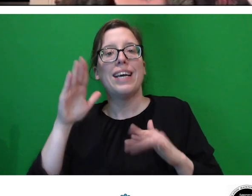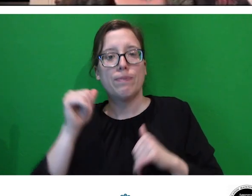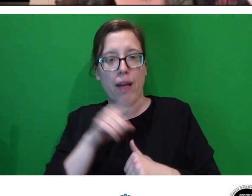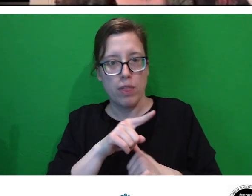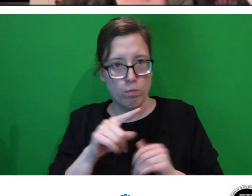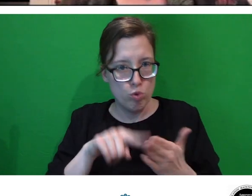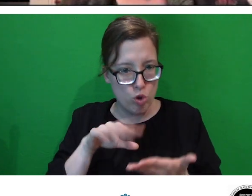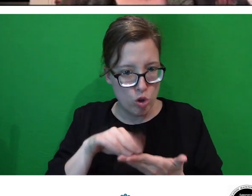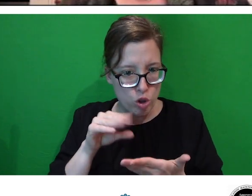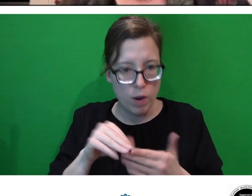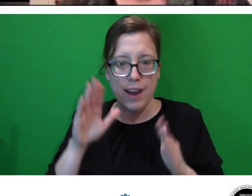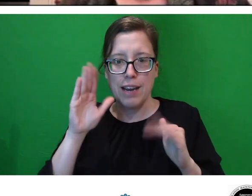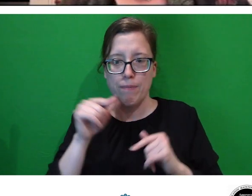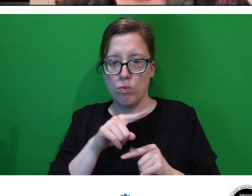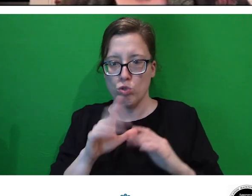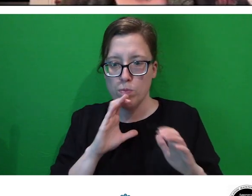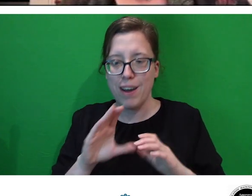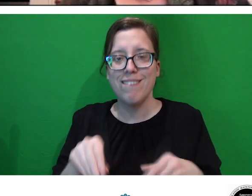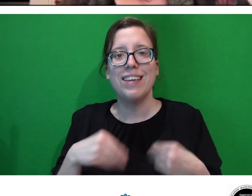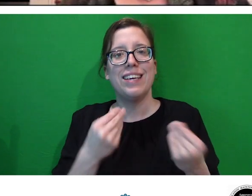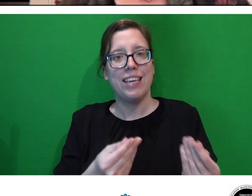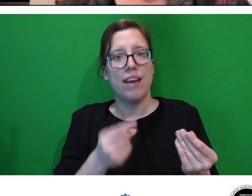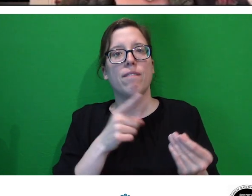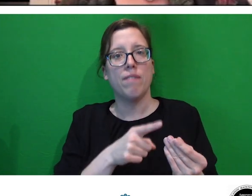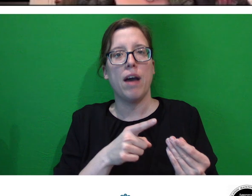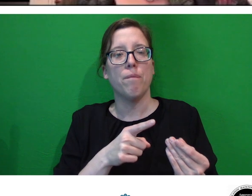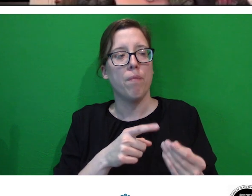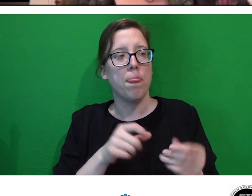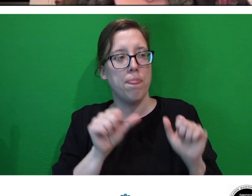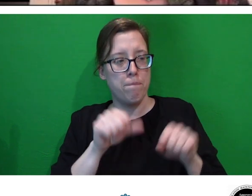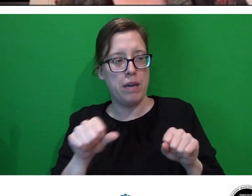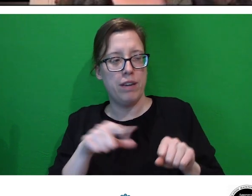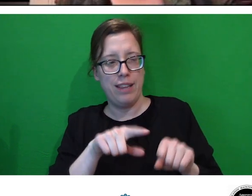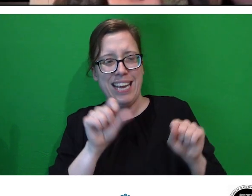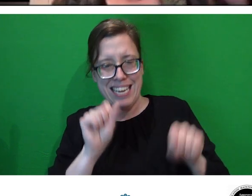to what that kid might be able to do, cognitively. And we expect them